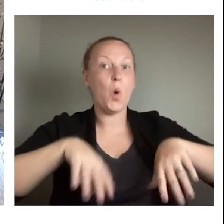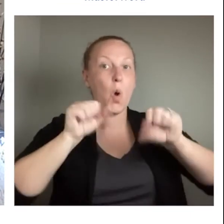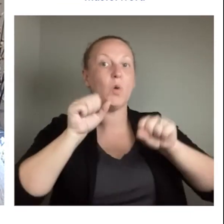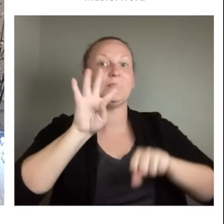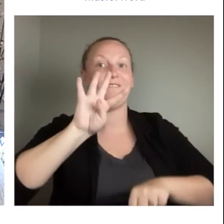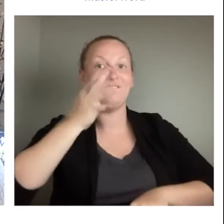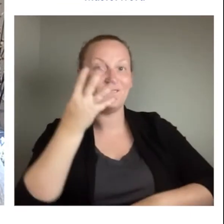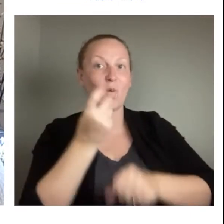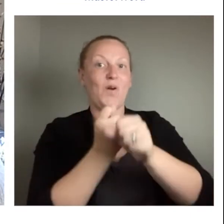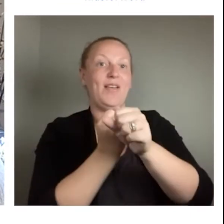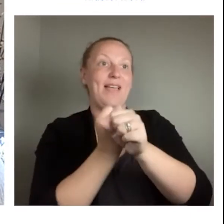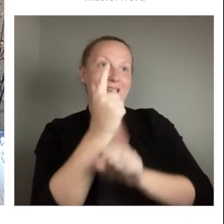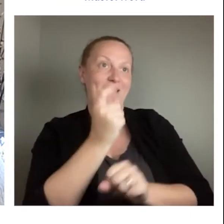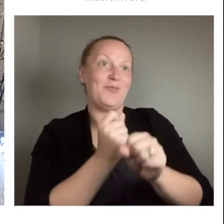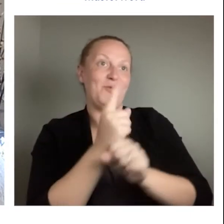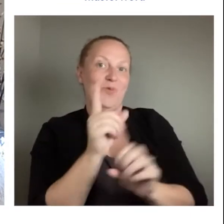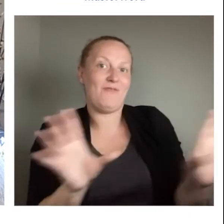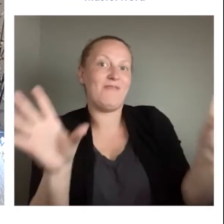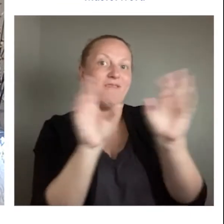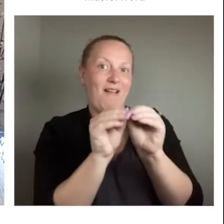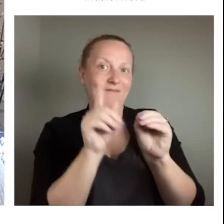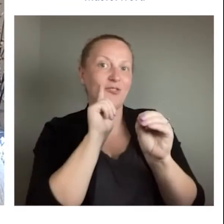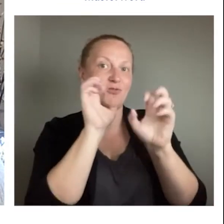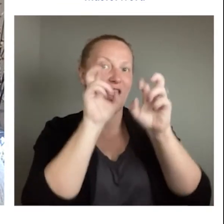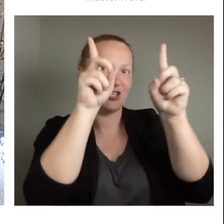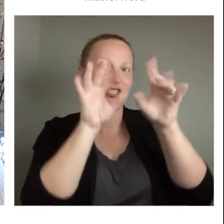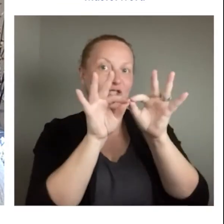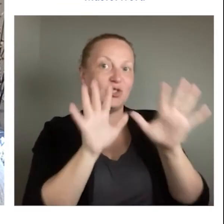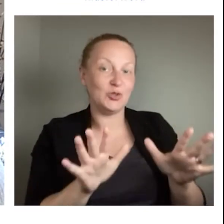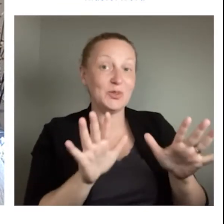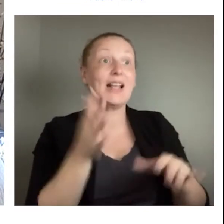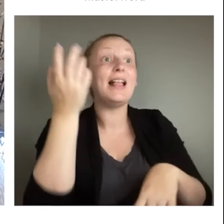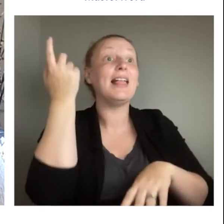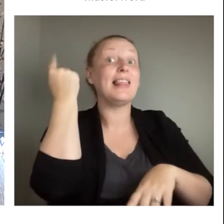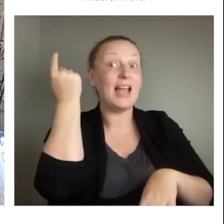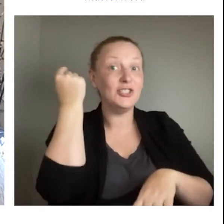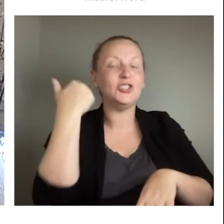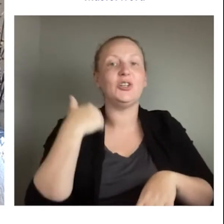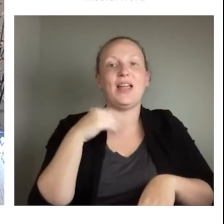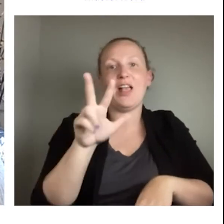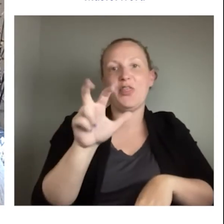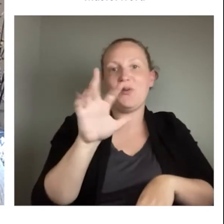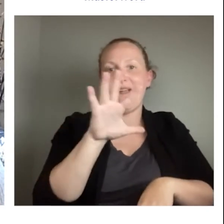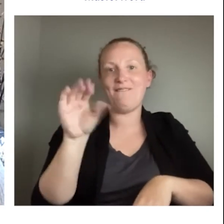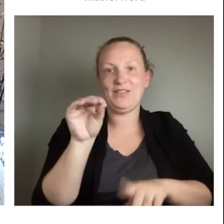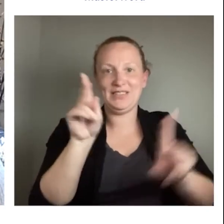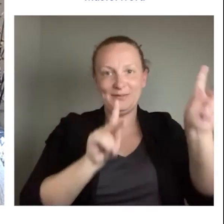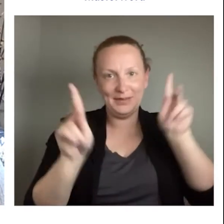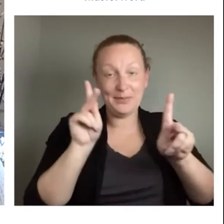Educational Interpreters. Last year we had 350 people, so this year we're hoping to have more because if